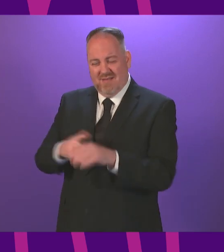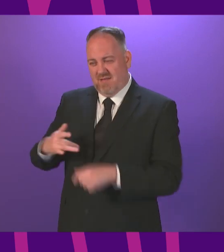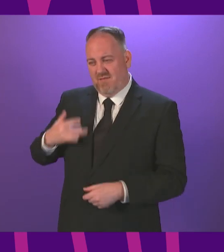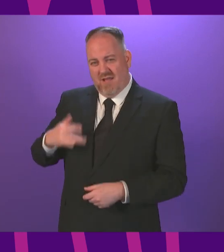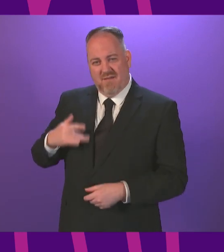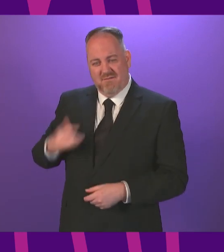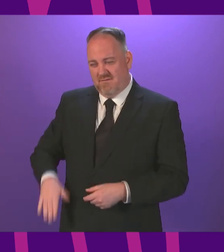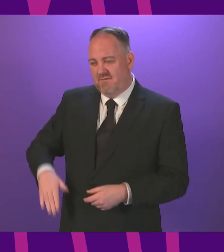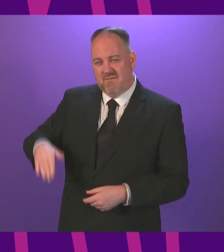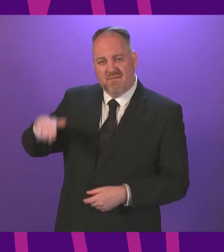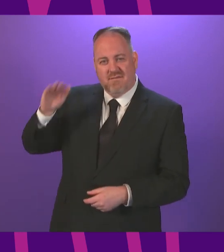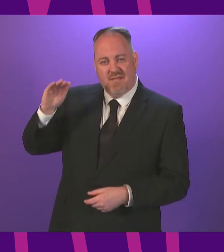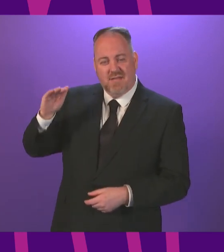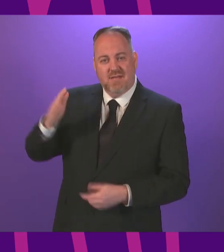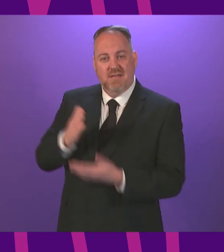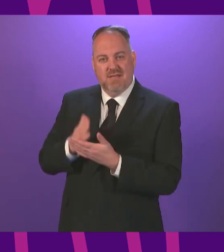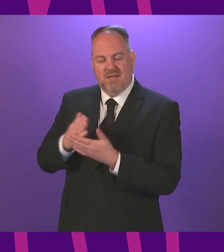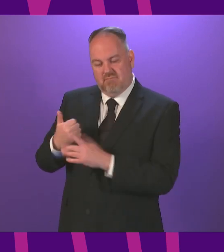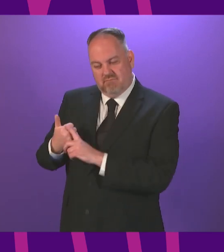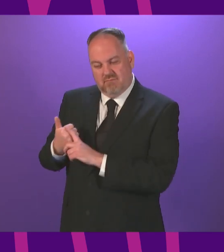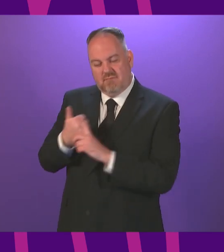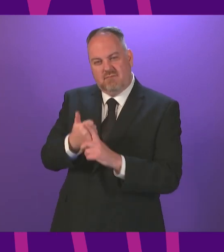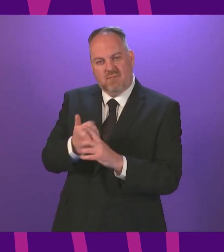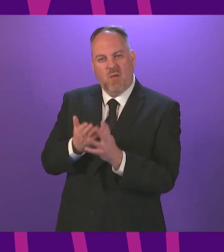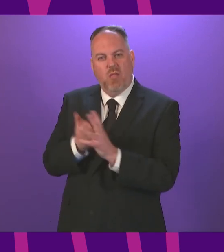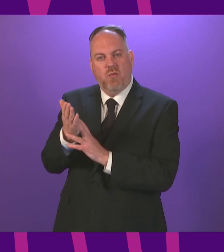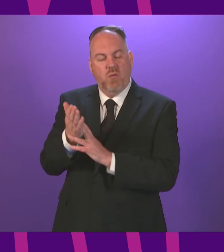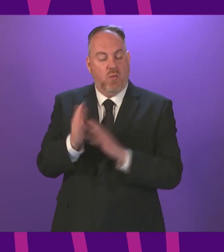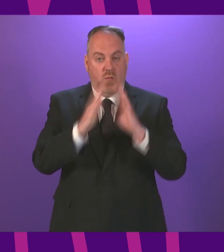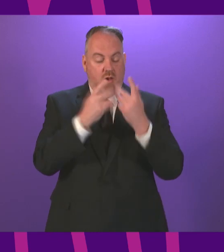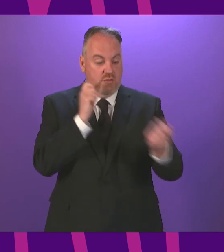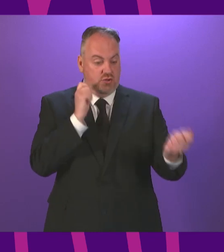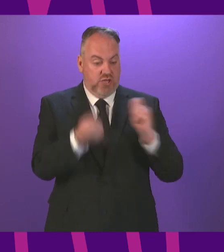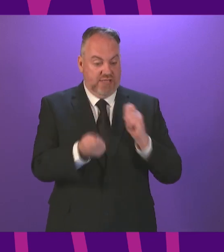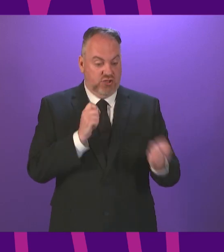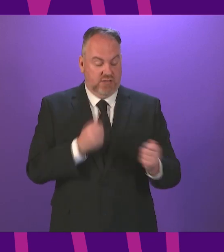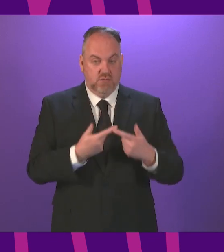his steadfast presence when so much has been changing; his support for the Queen,